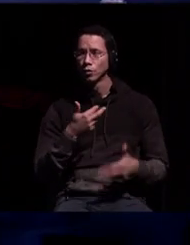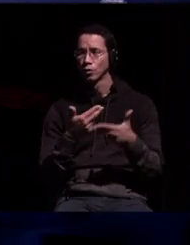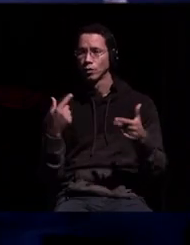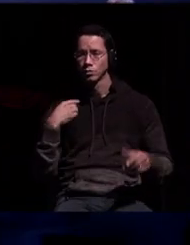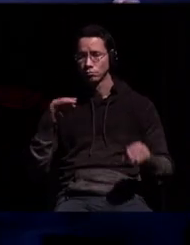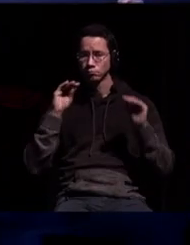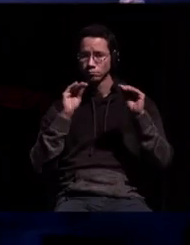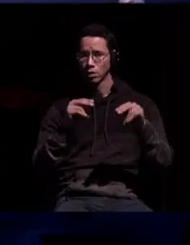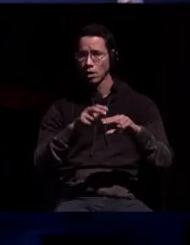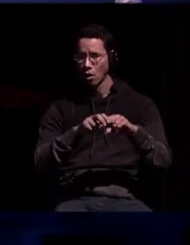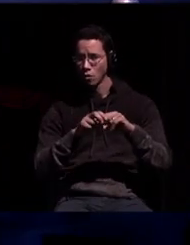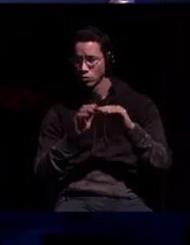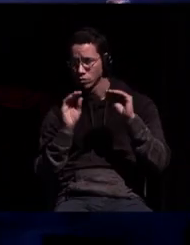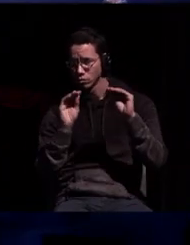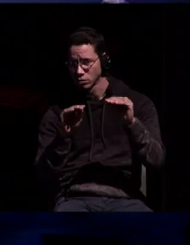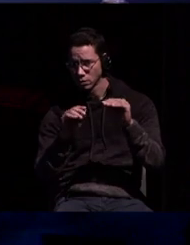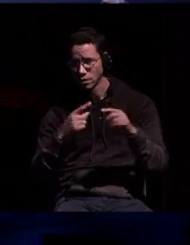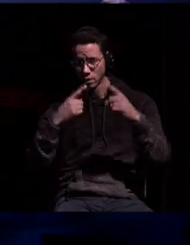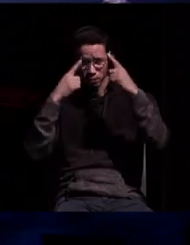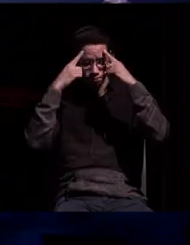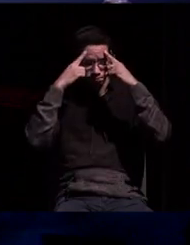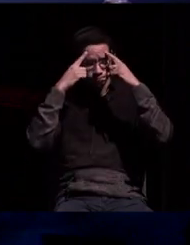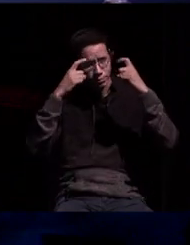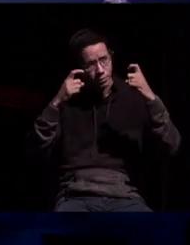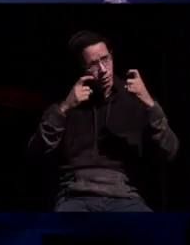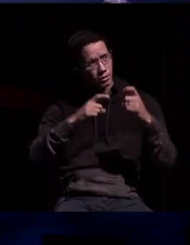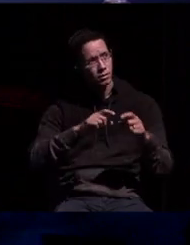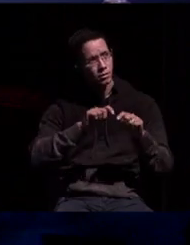is sexual violence, often called sexual tourism.